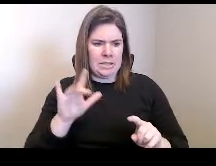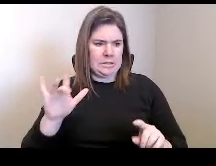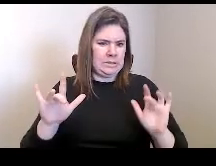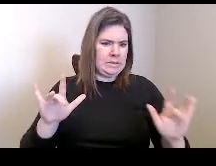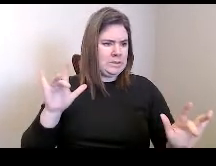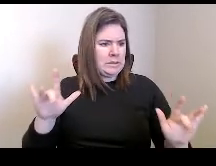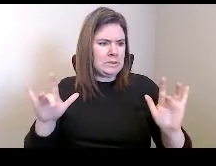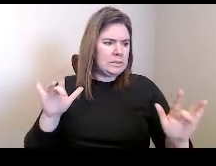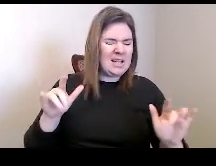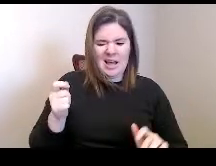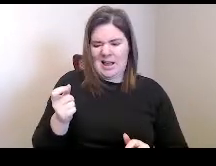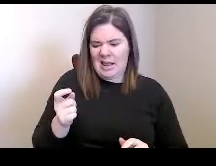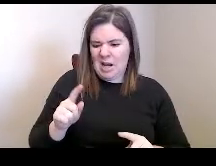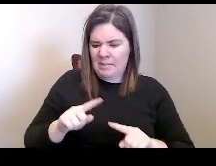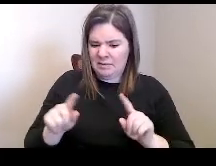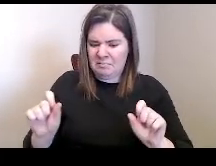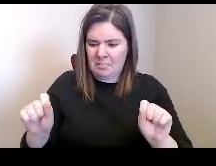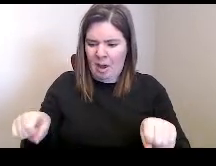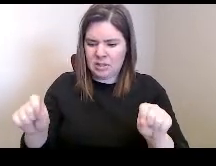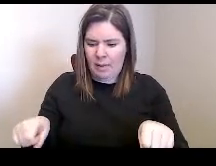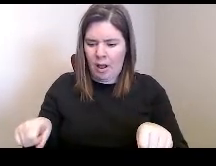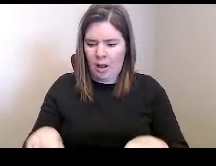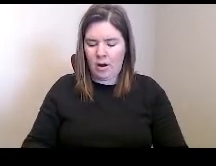you know, they are maintained across those versions of Office.